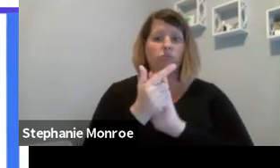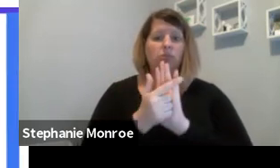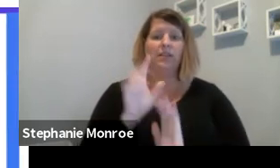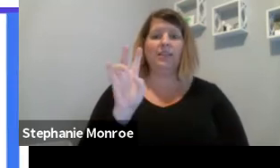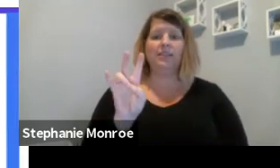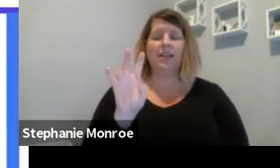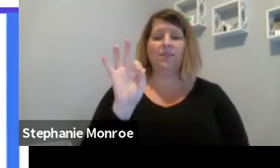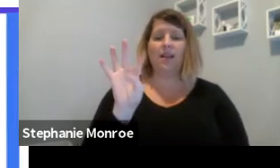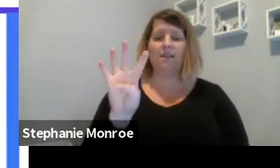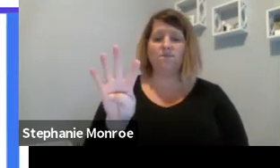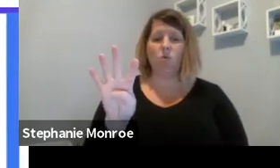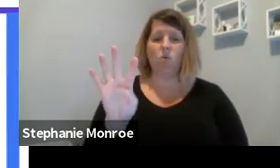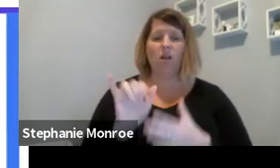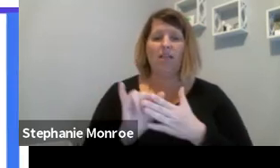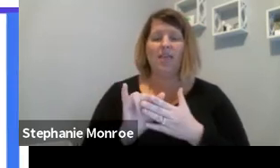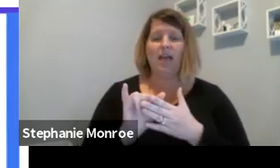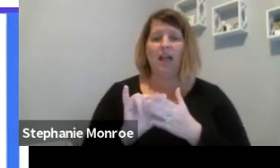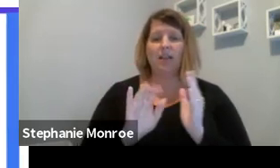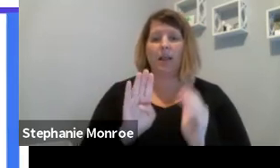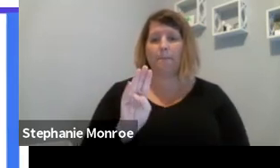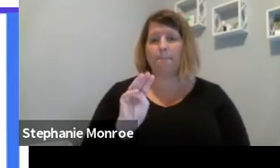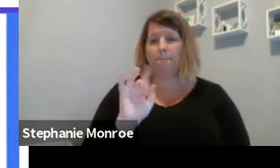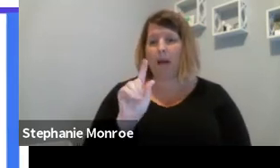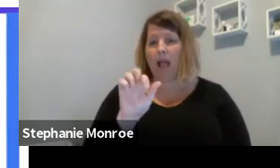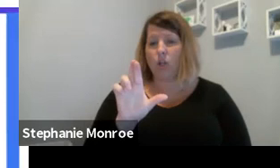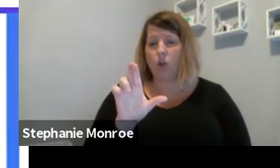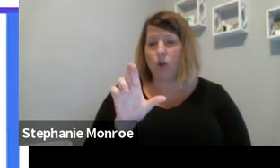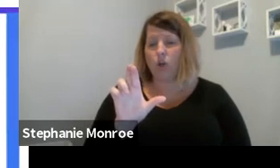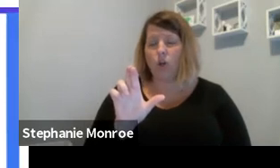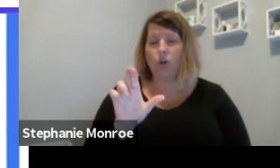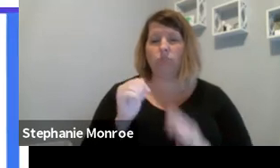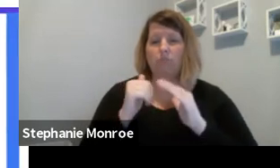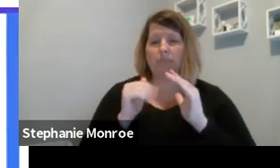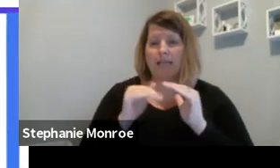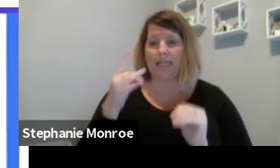is that minors, vulnerable adults, do not have